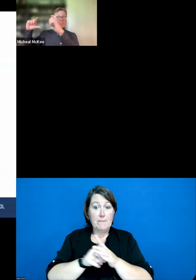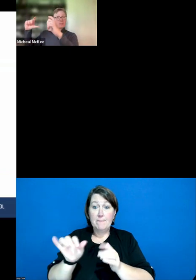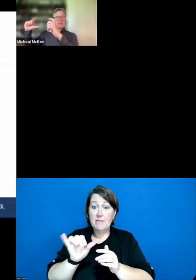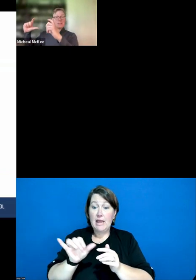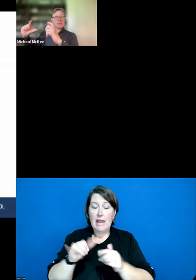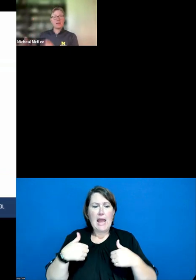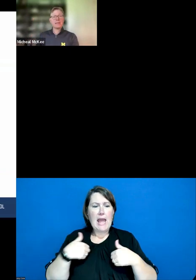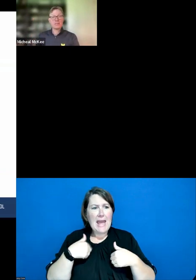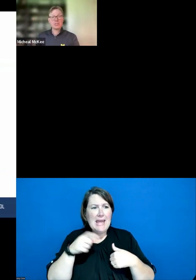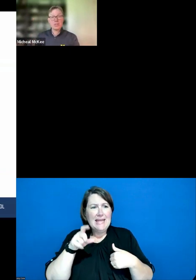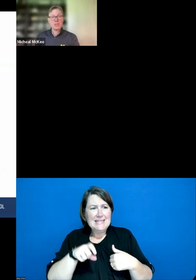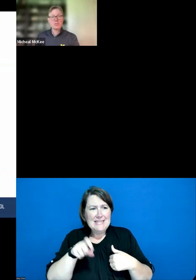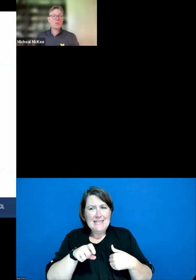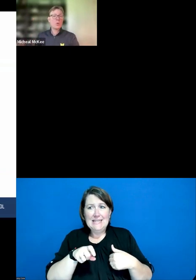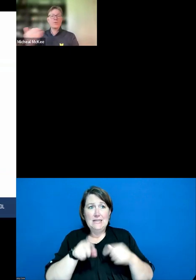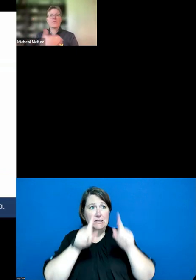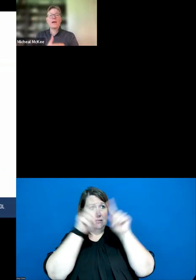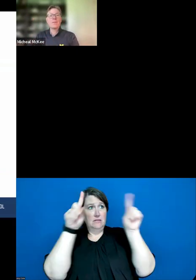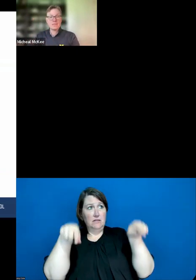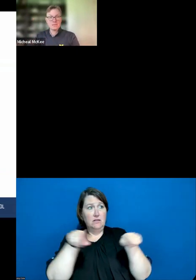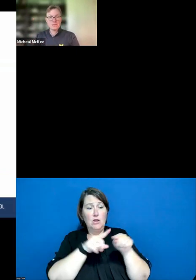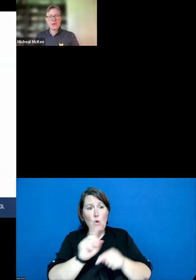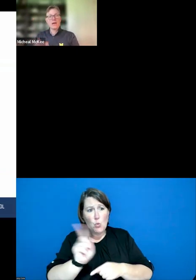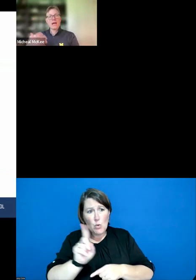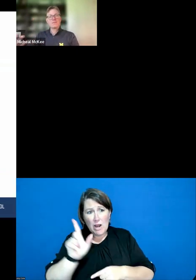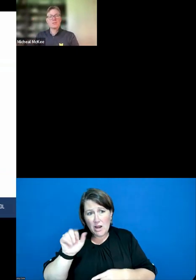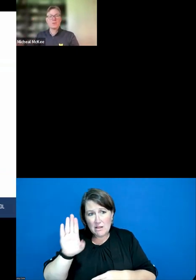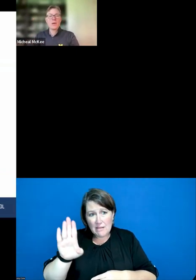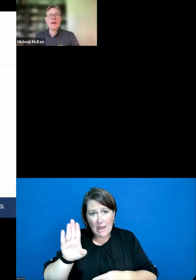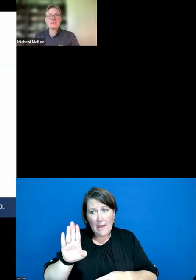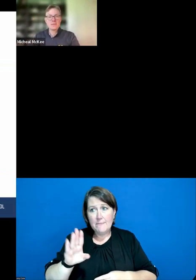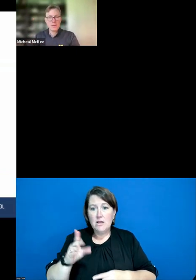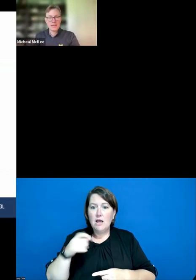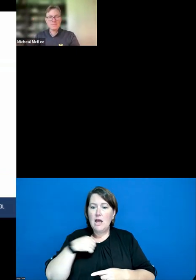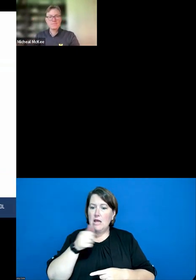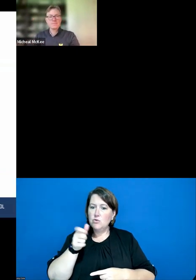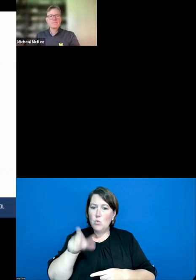just need a signage to know where the lab is, so I don't have to ask somebody.